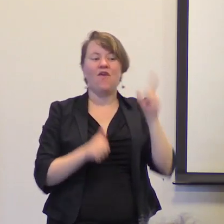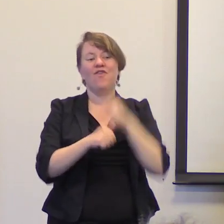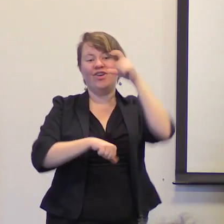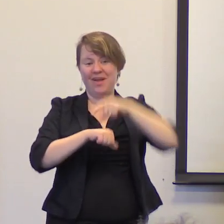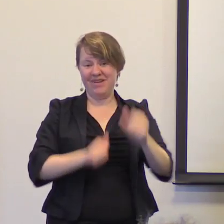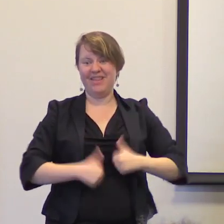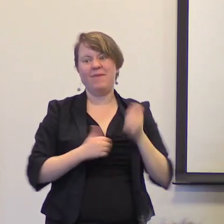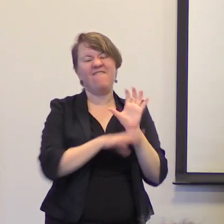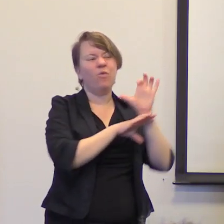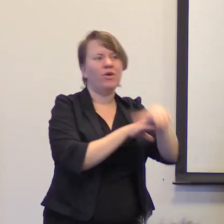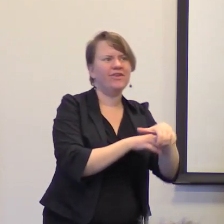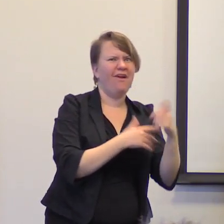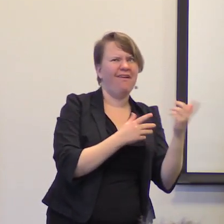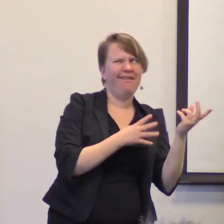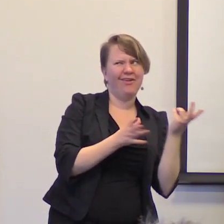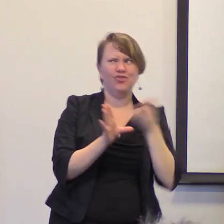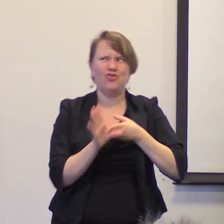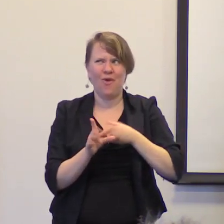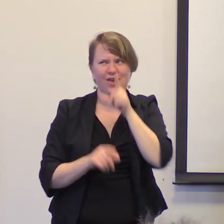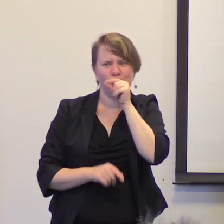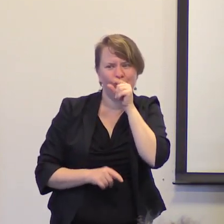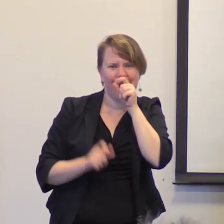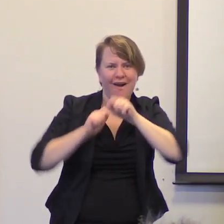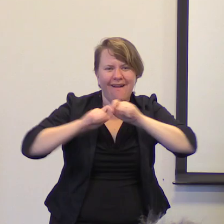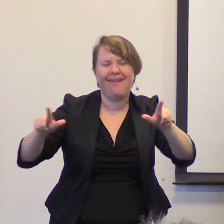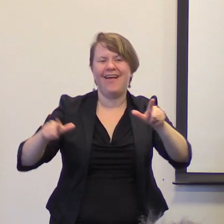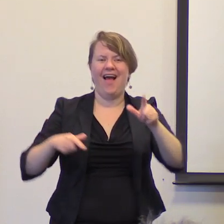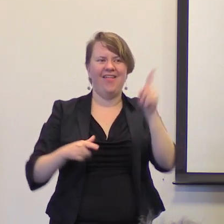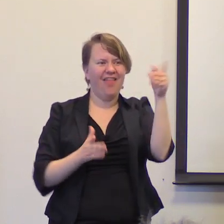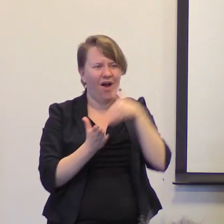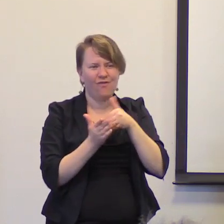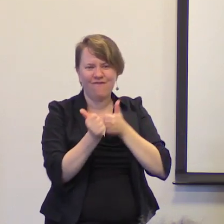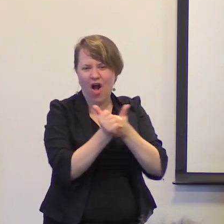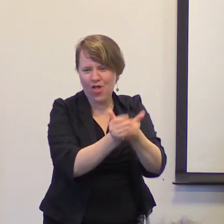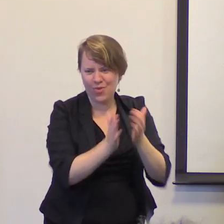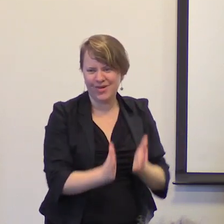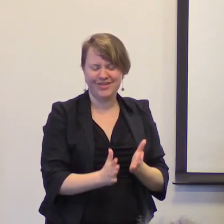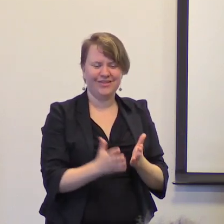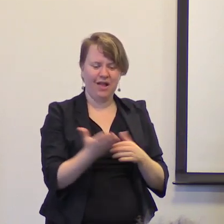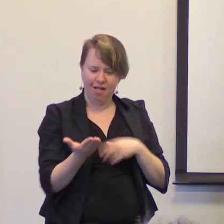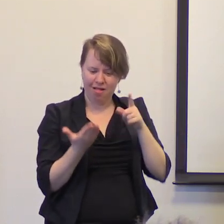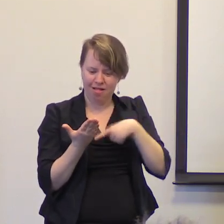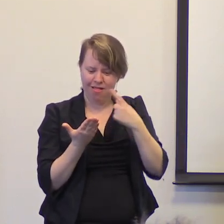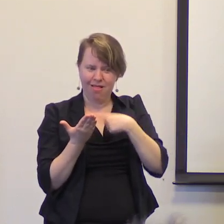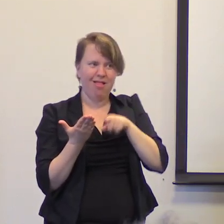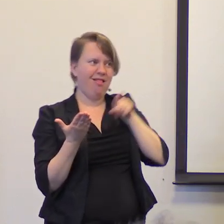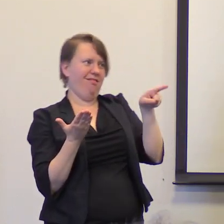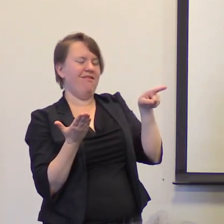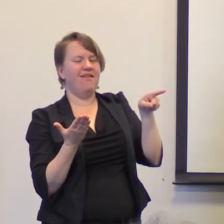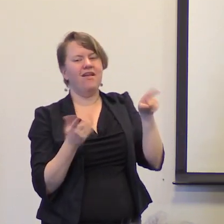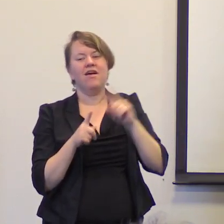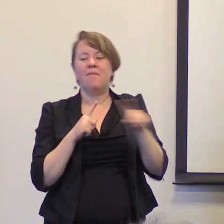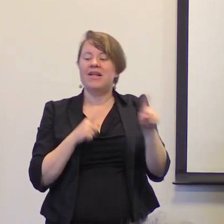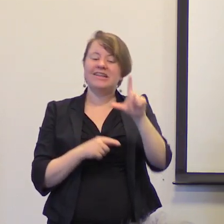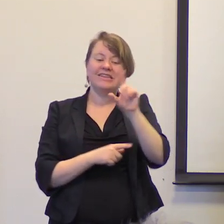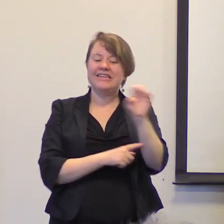He's had to [crosstalk 00:07:57] has thousands of followers in media. But I think the message here is that Lee was not the only person involved.